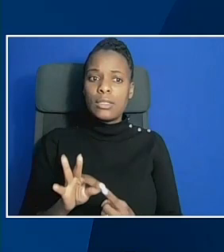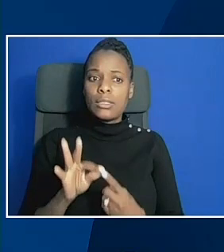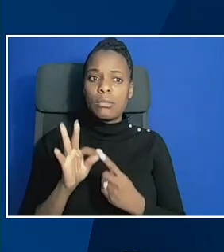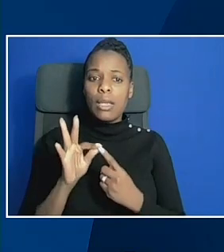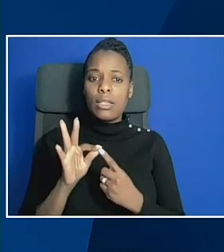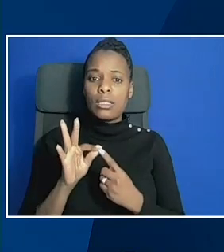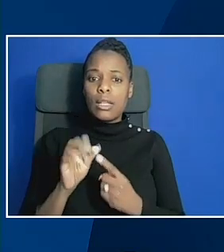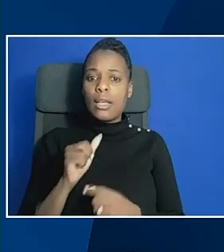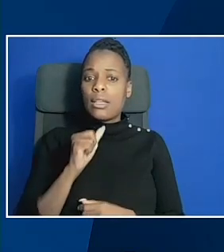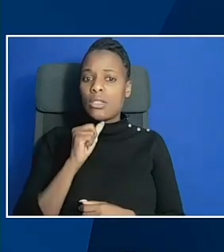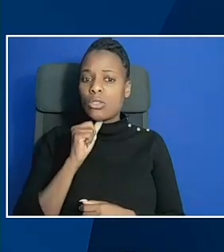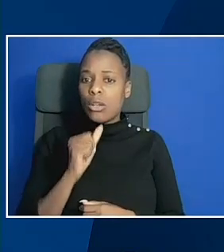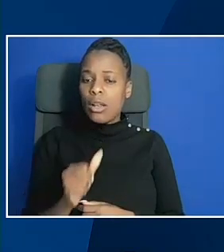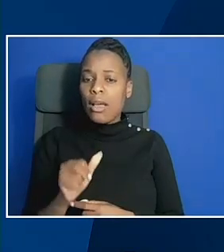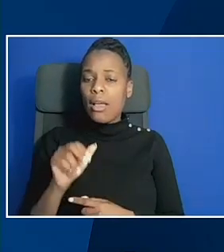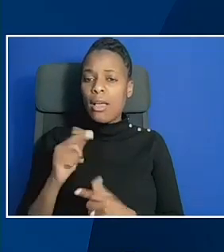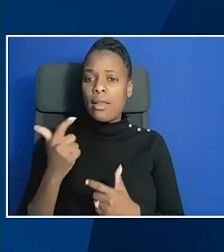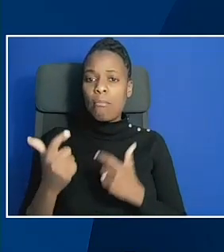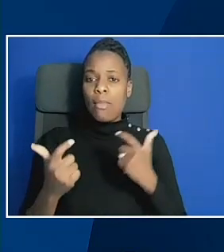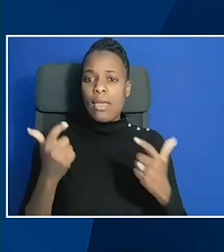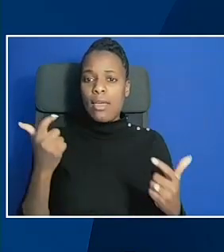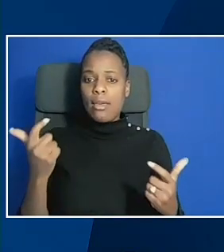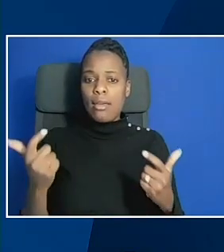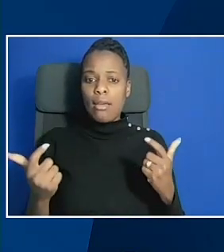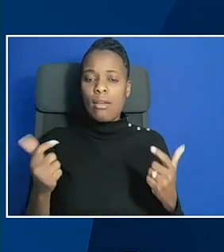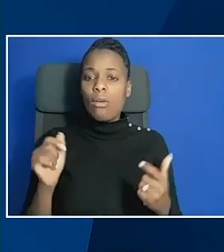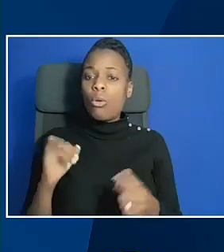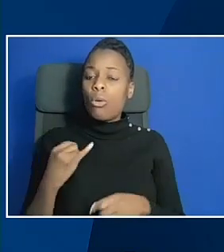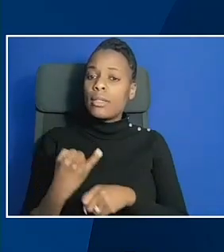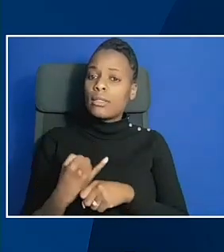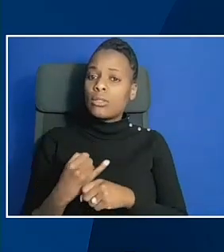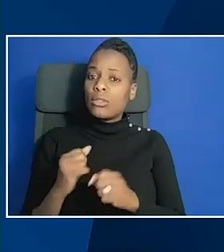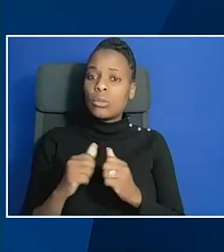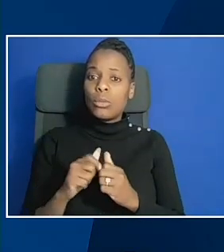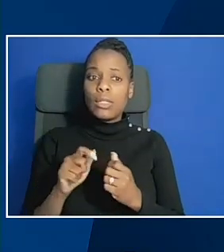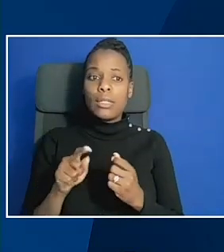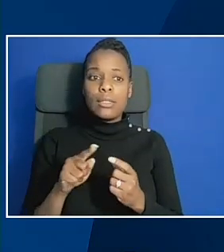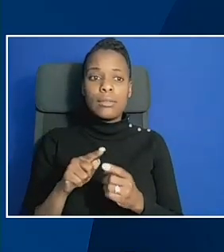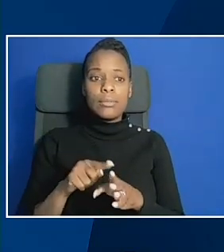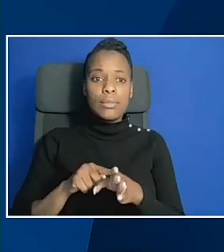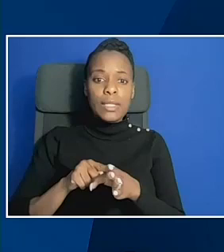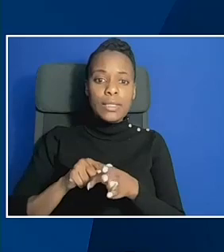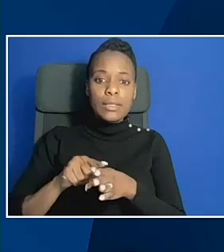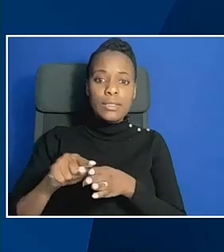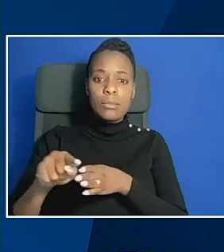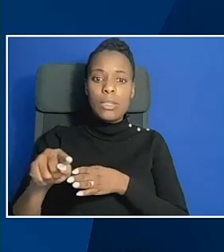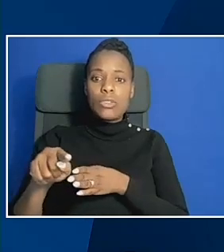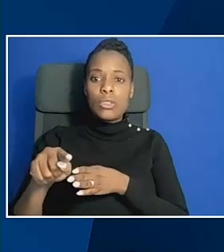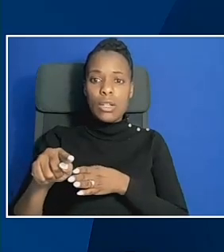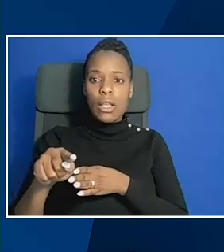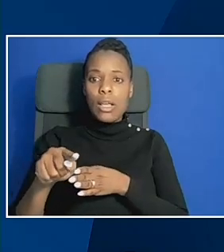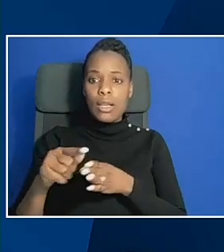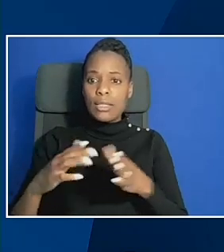non-mega is or institutions with specialized, small-scale programs that